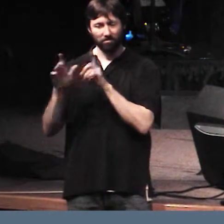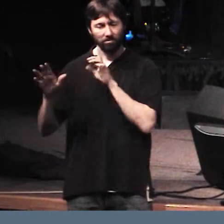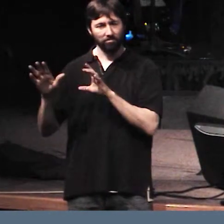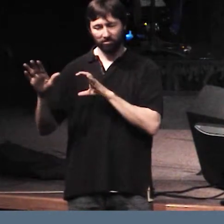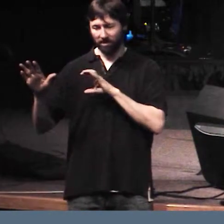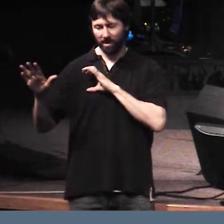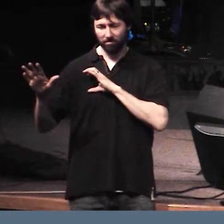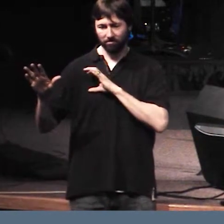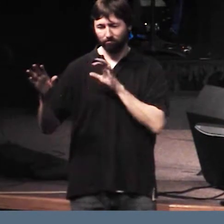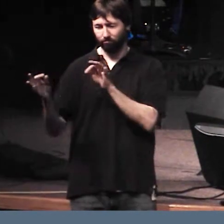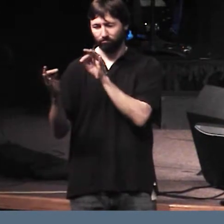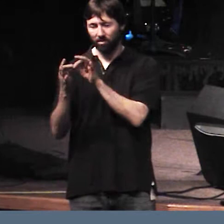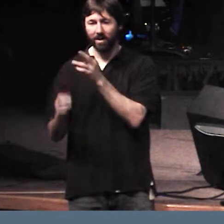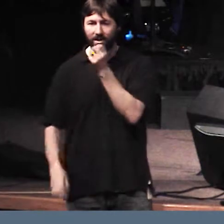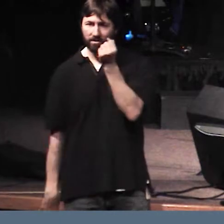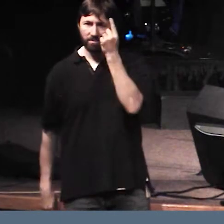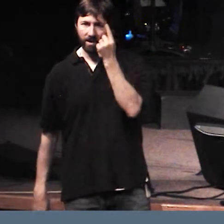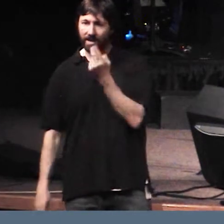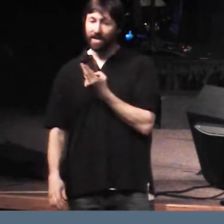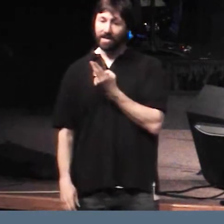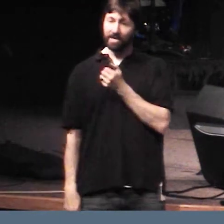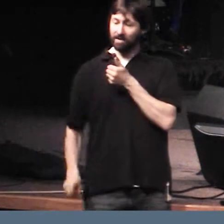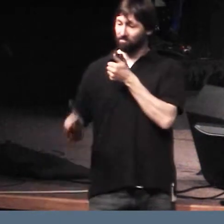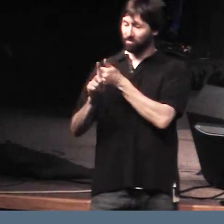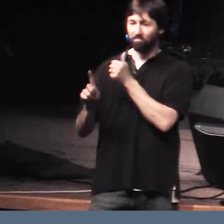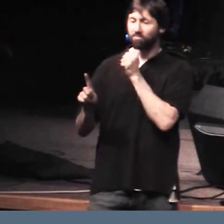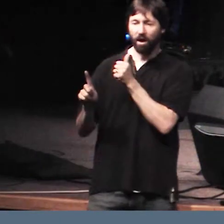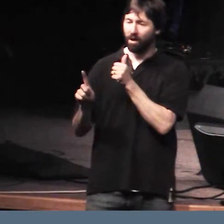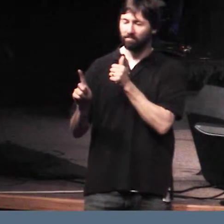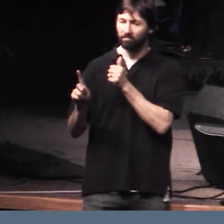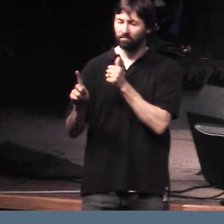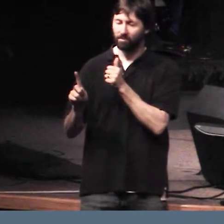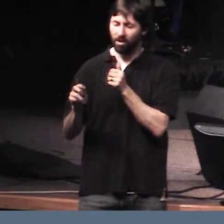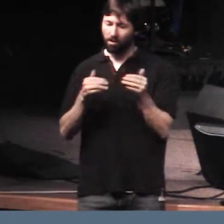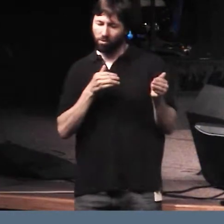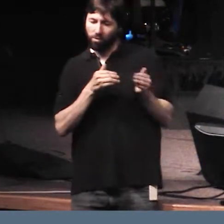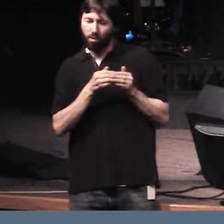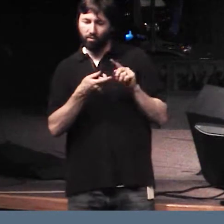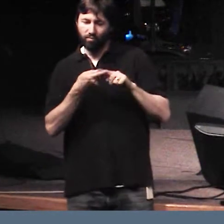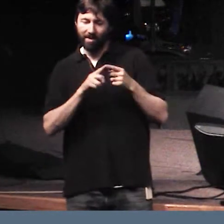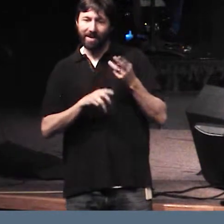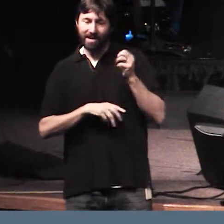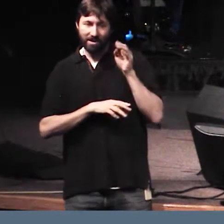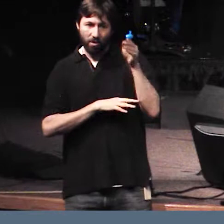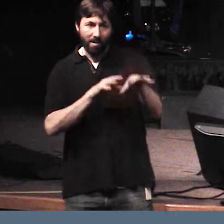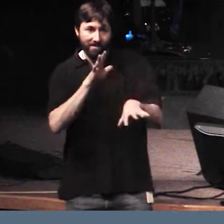see he actually realizes that he's not the closest living relative so he actually goes and finds that man and we have the meeting at the city